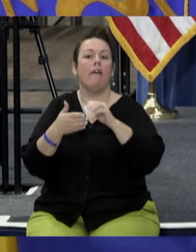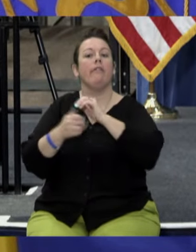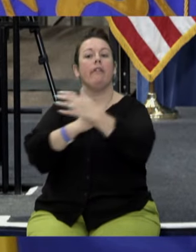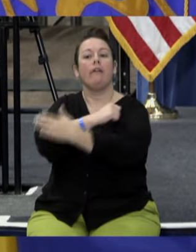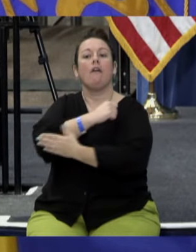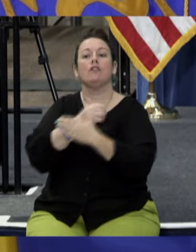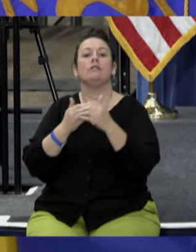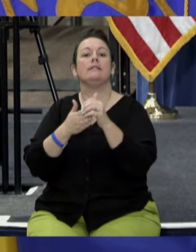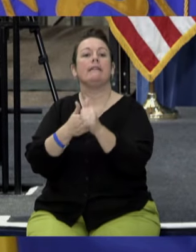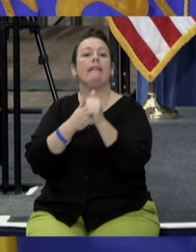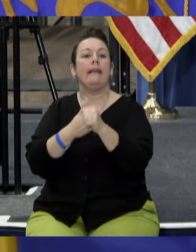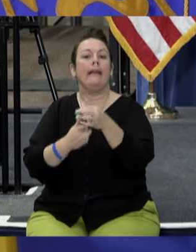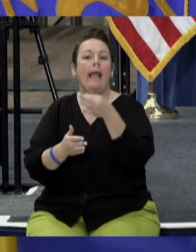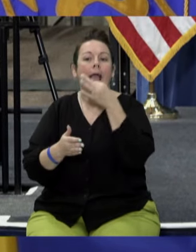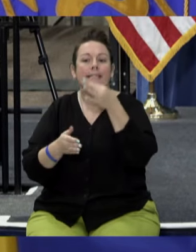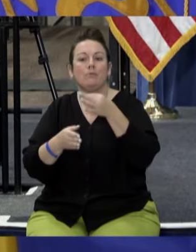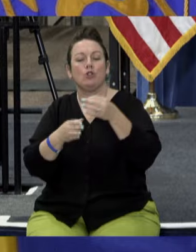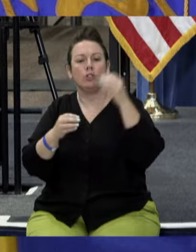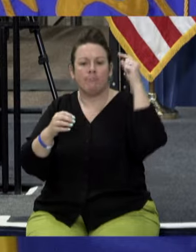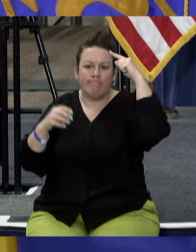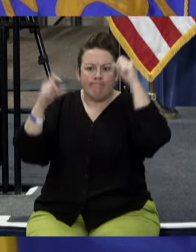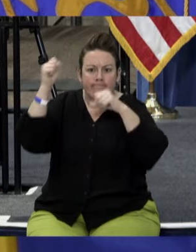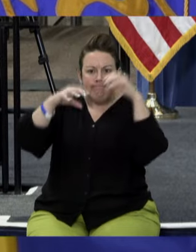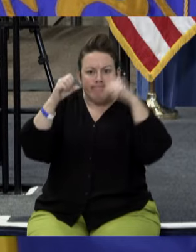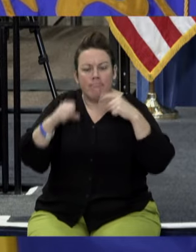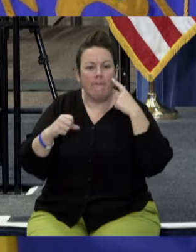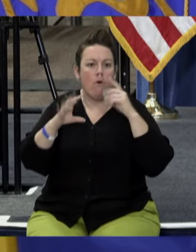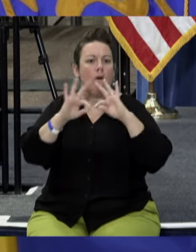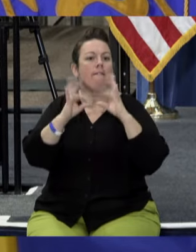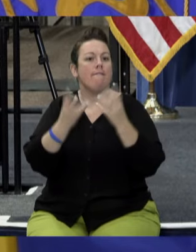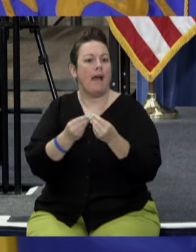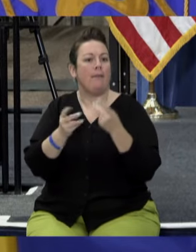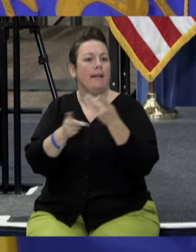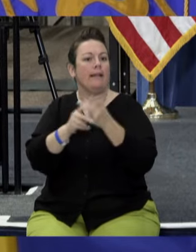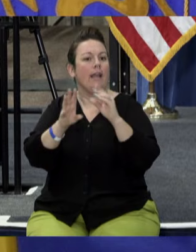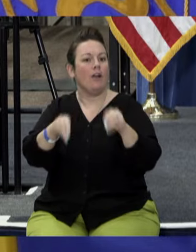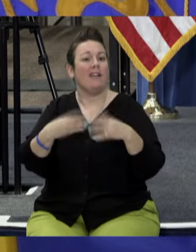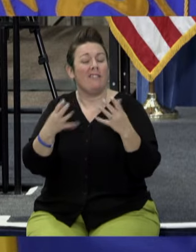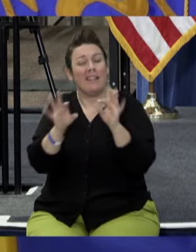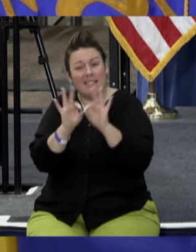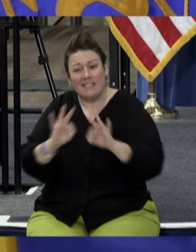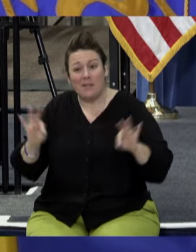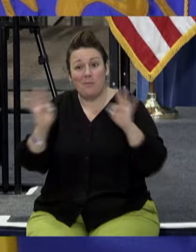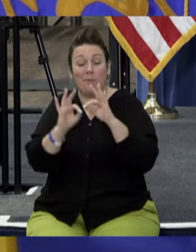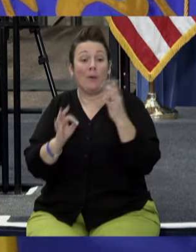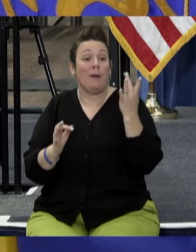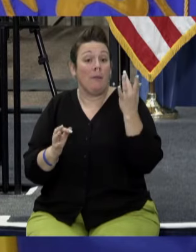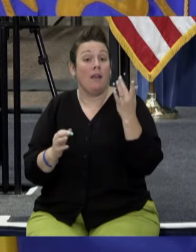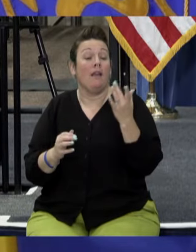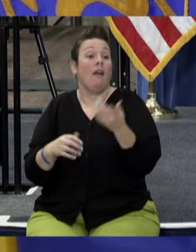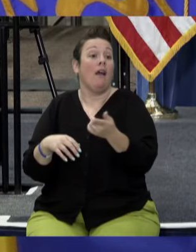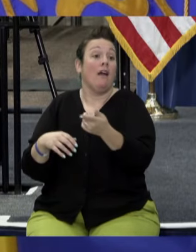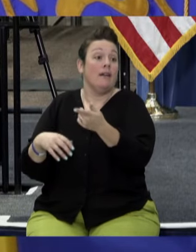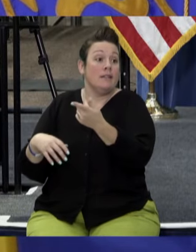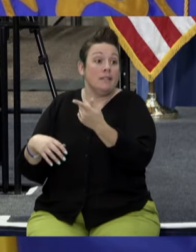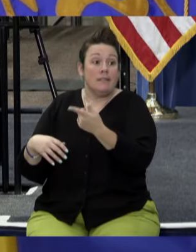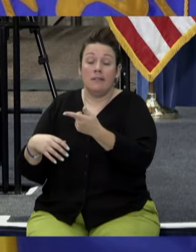the state of family caregiving is critically important because absent a robust network of